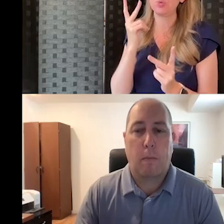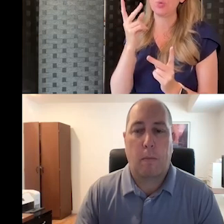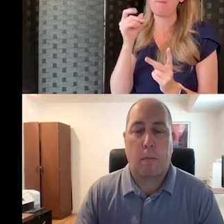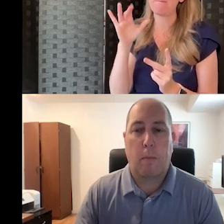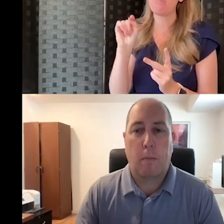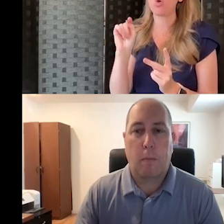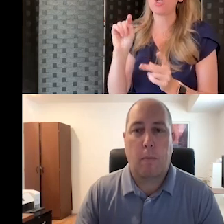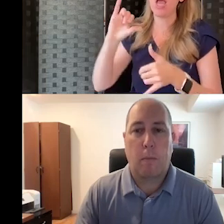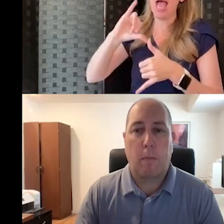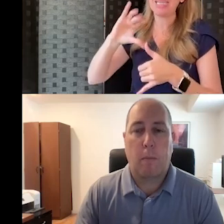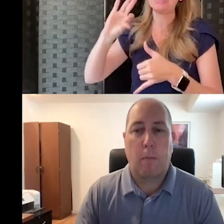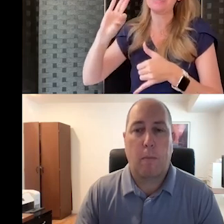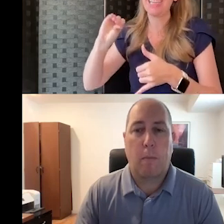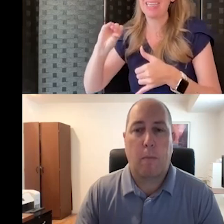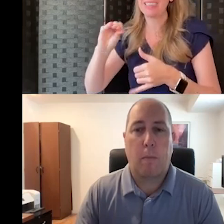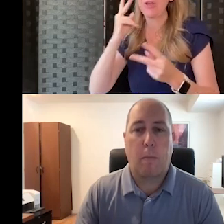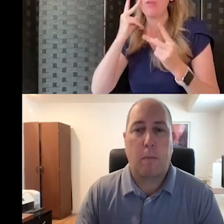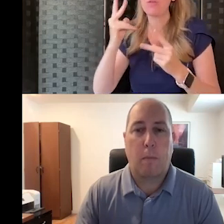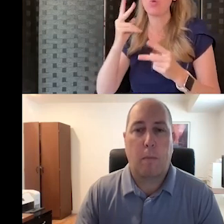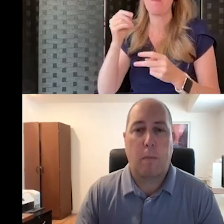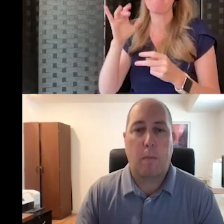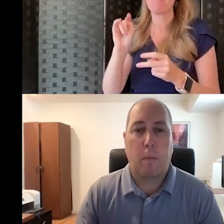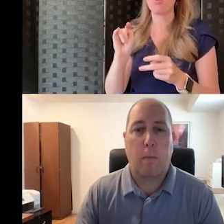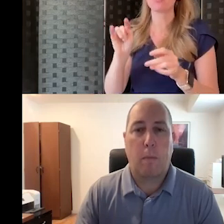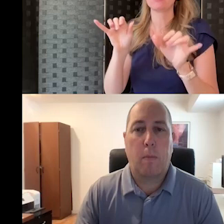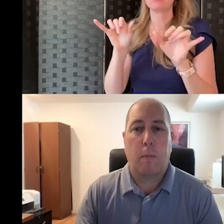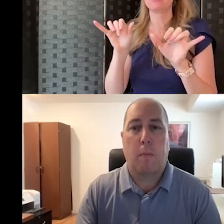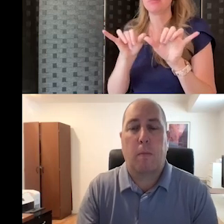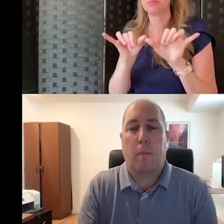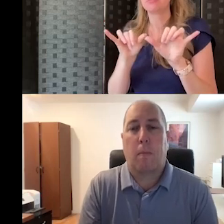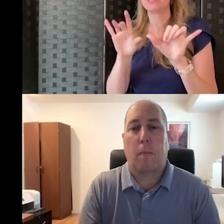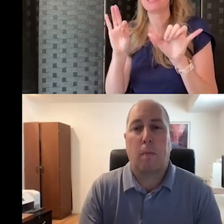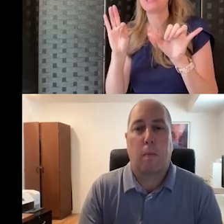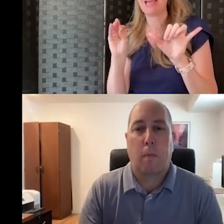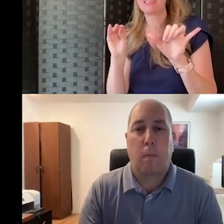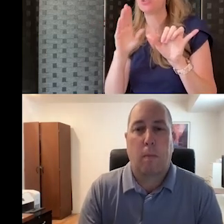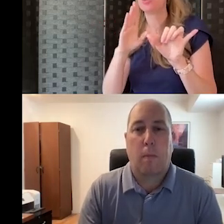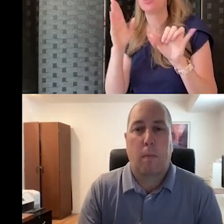height 90. Viewport width 90, just as an example, so it never fills the entire viewport,